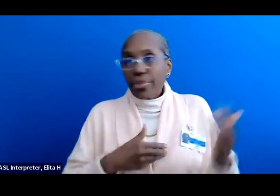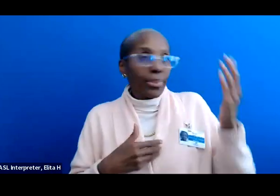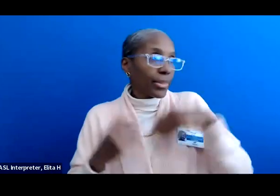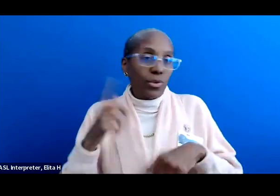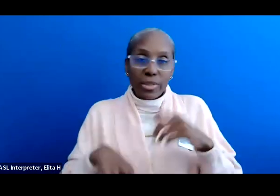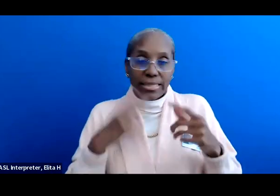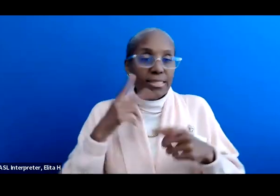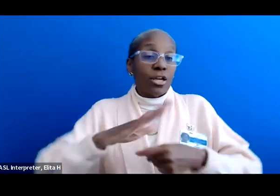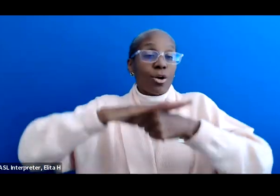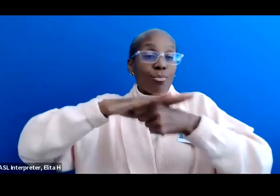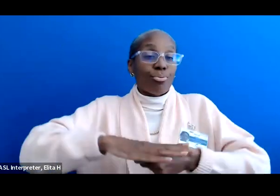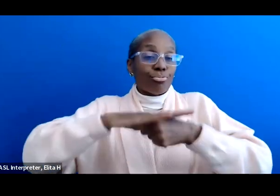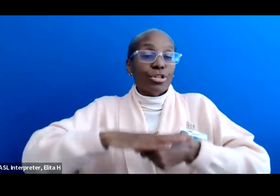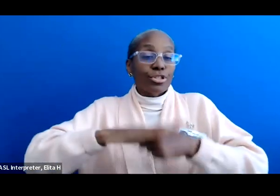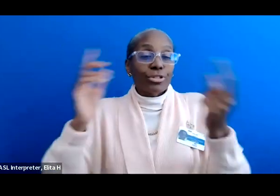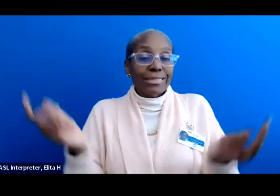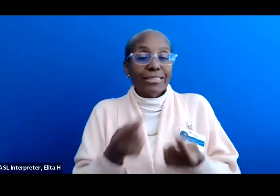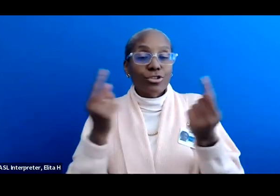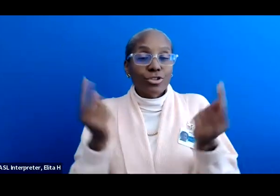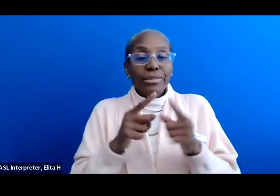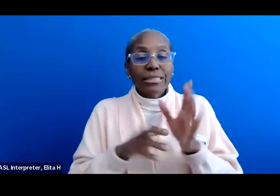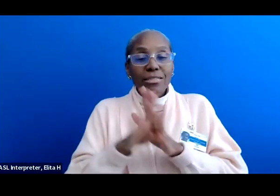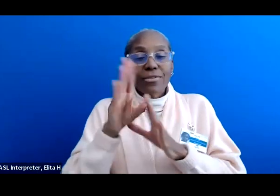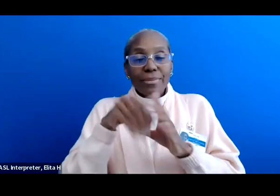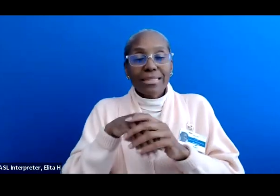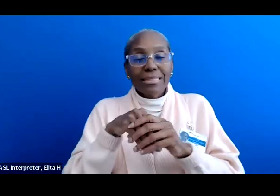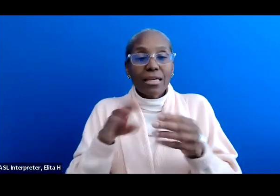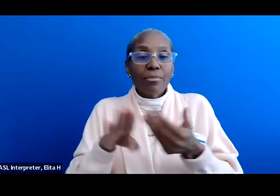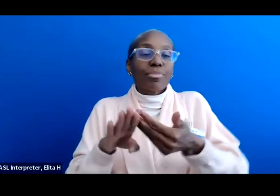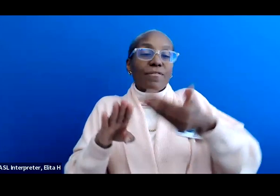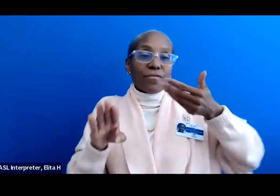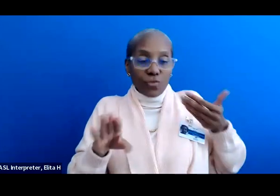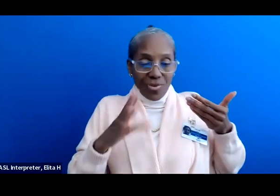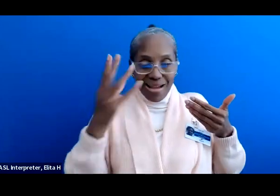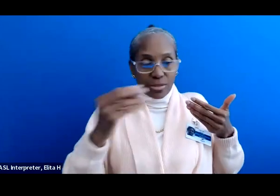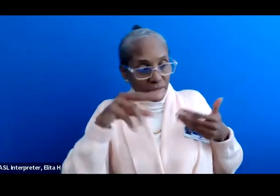pressure injuries develop on the inside way before you can see them on the outside of your skin.